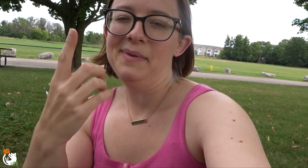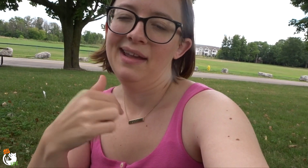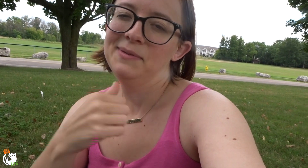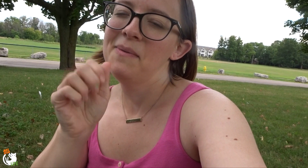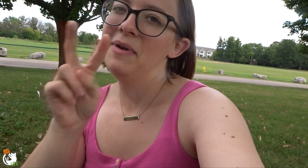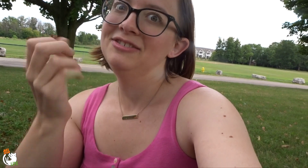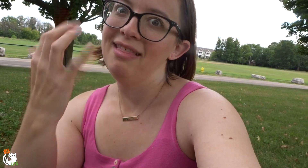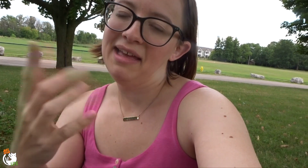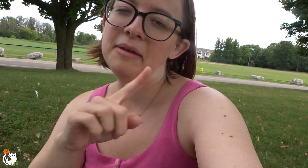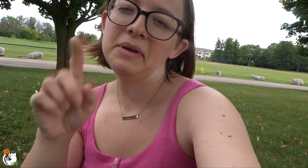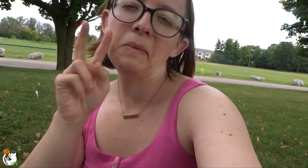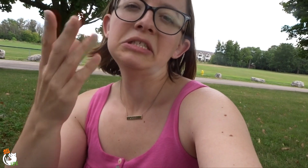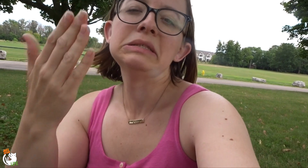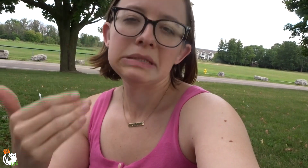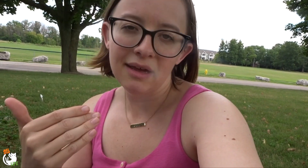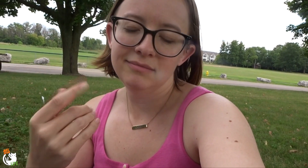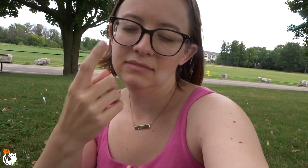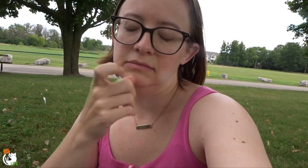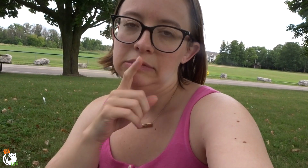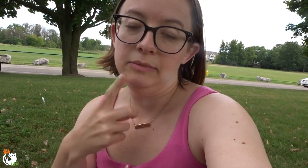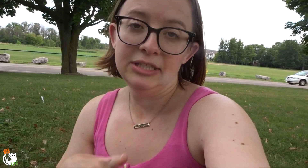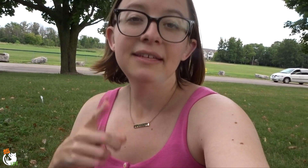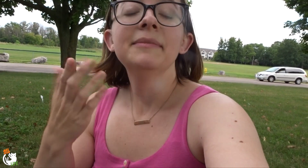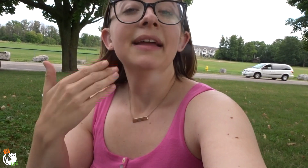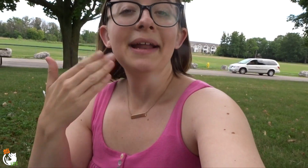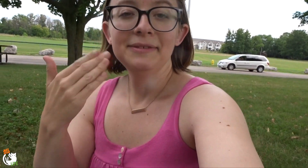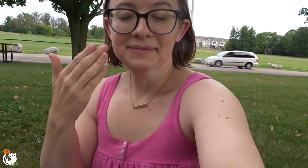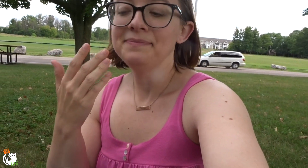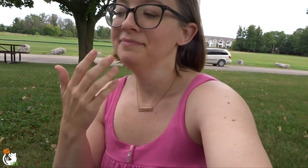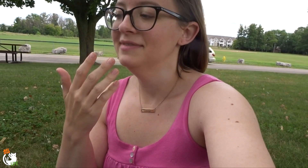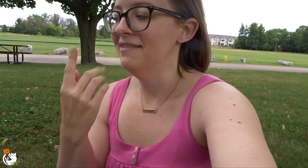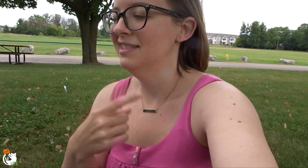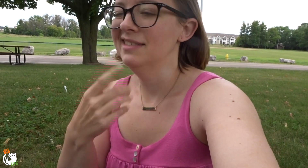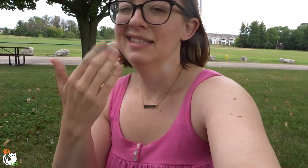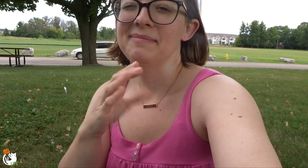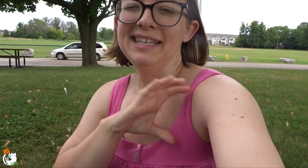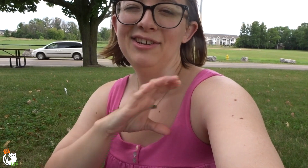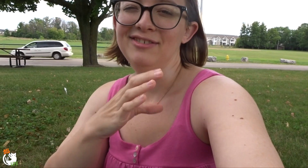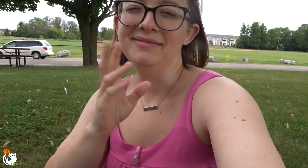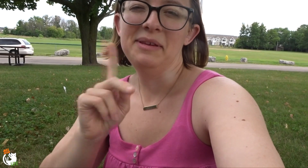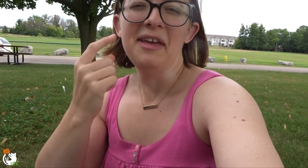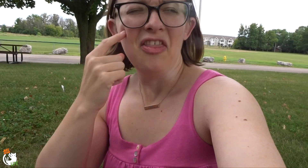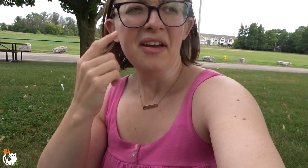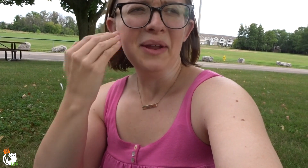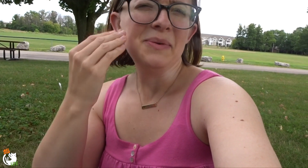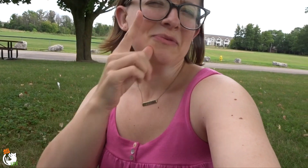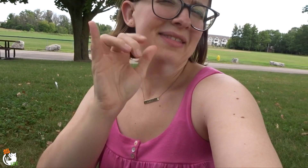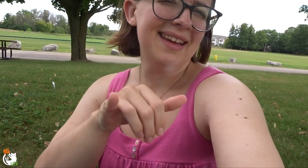I don't watch it too much, but I watch it a little bit cause it's depressing. But we're just talking about some of the characters.